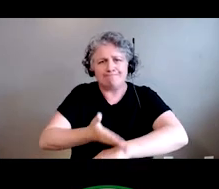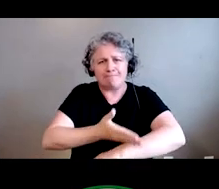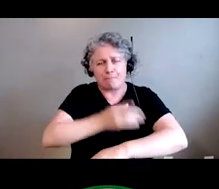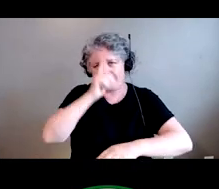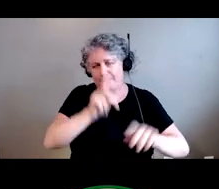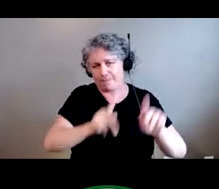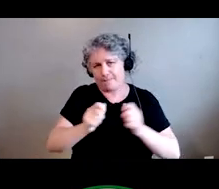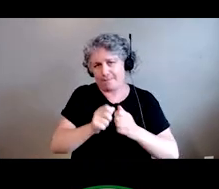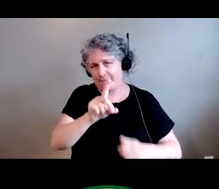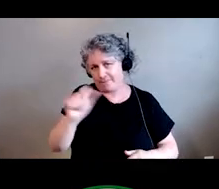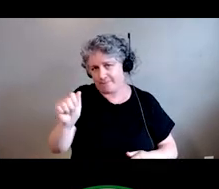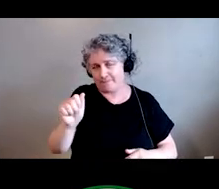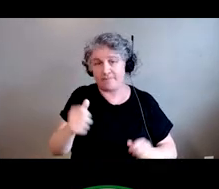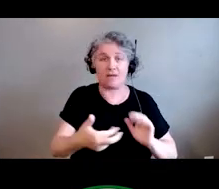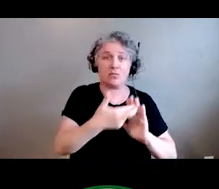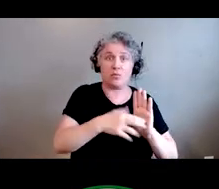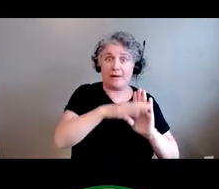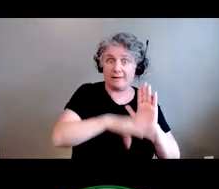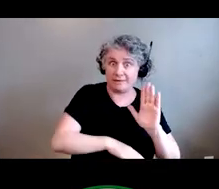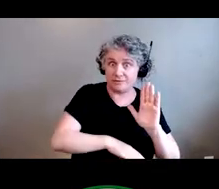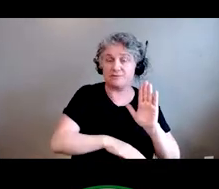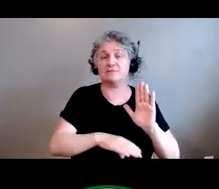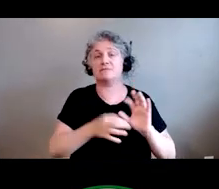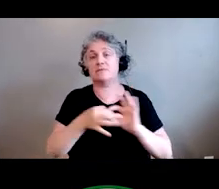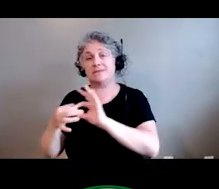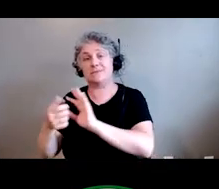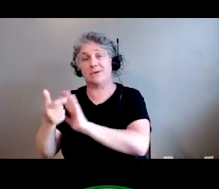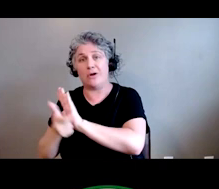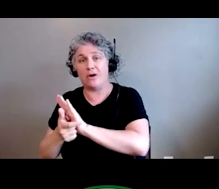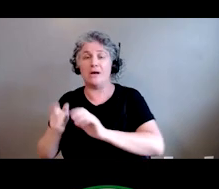We We are hopeful about the potential for accessibility improvements with this legislation